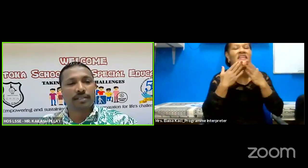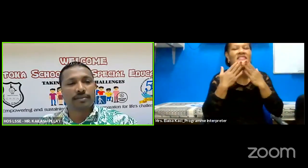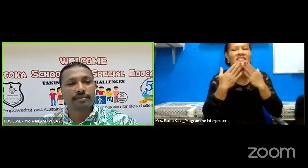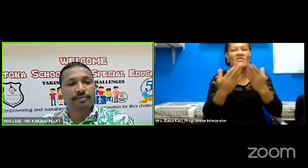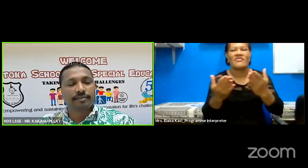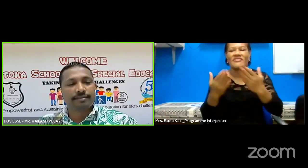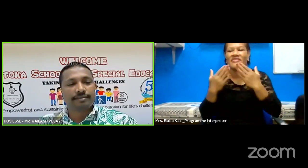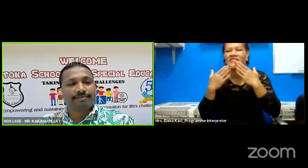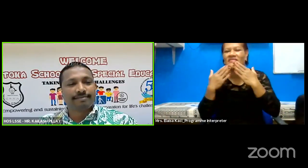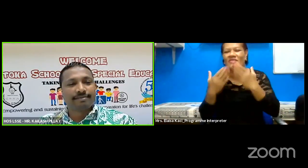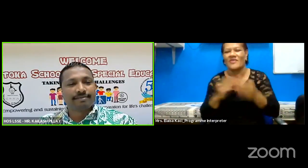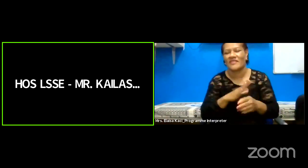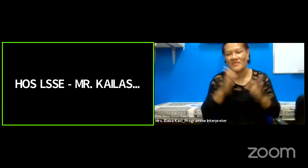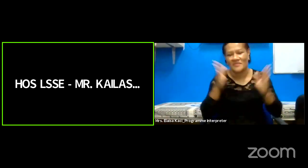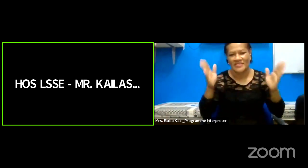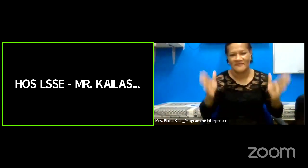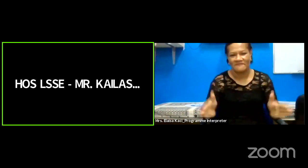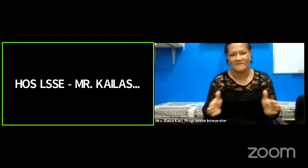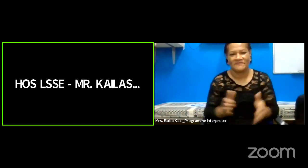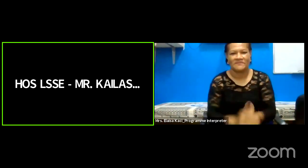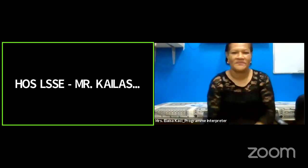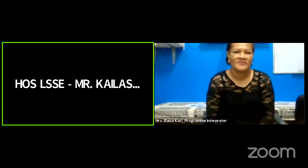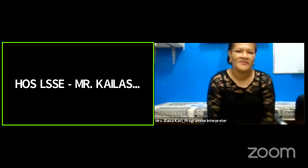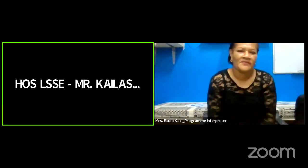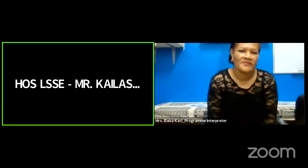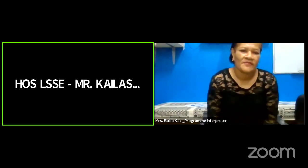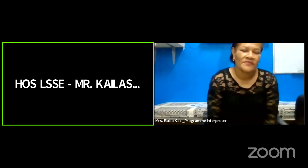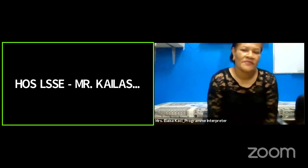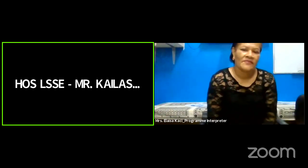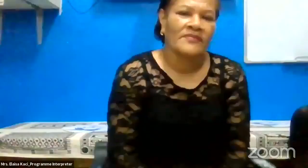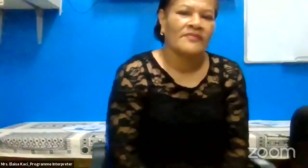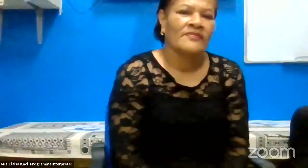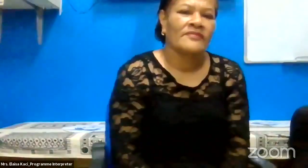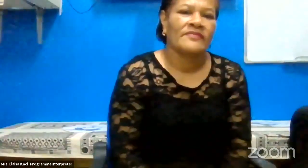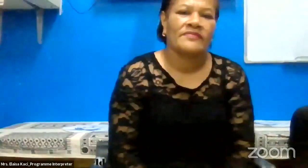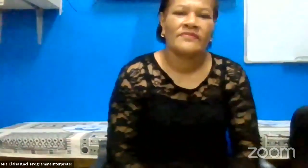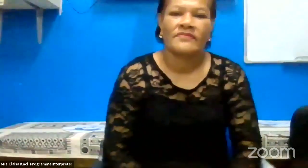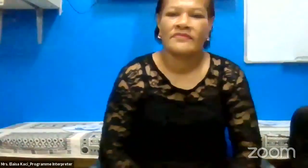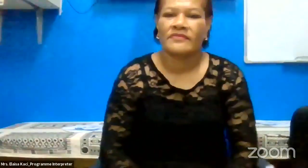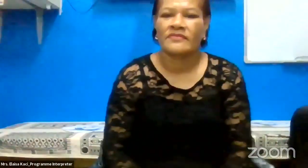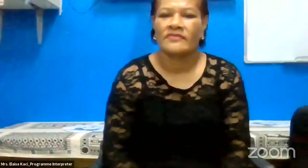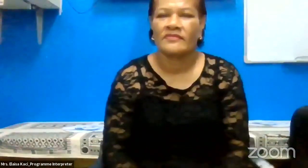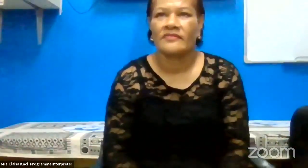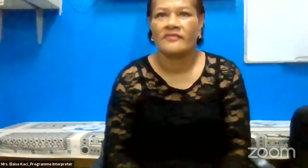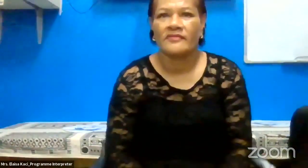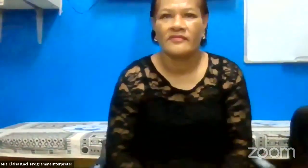Thank you for your message to